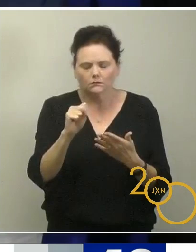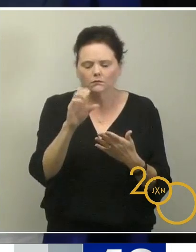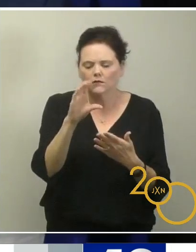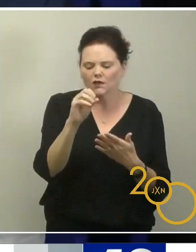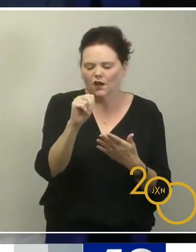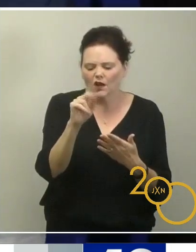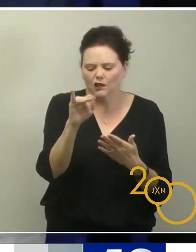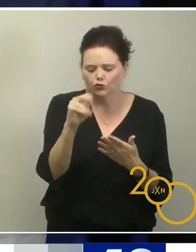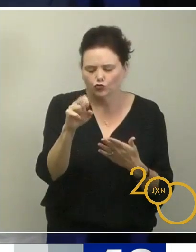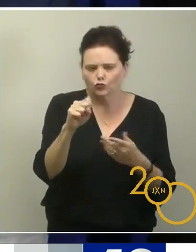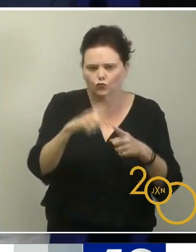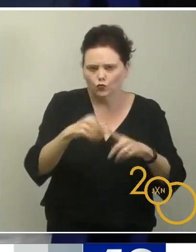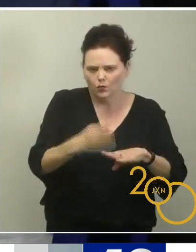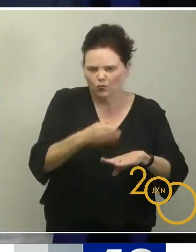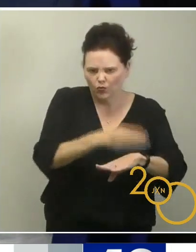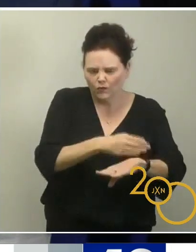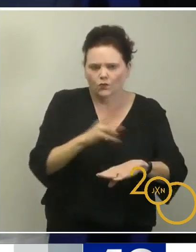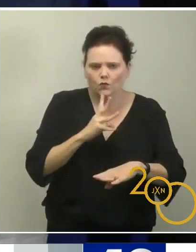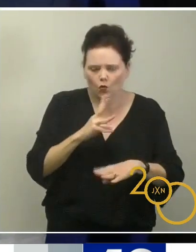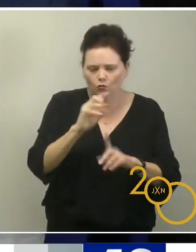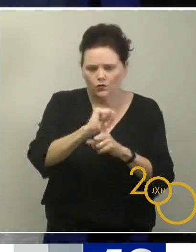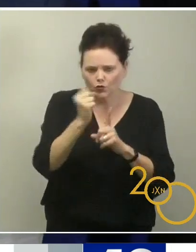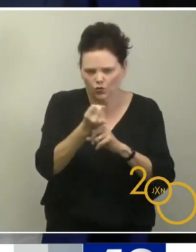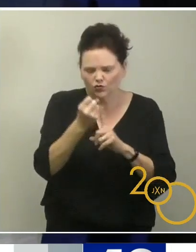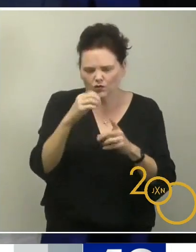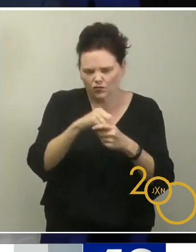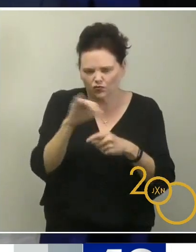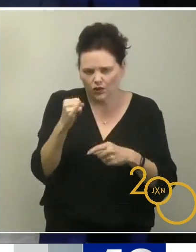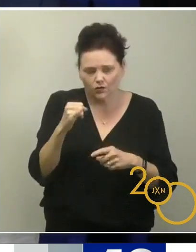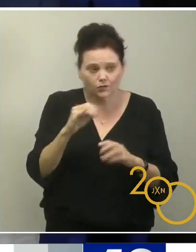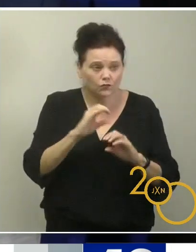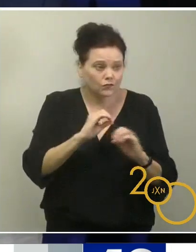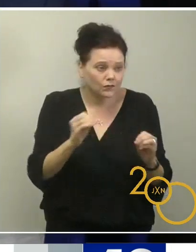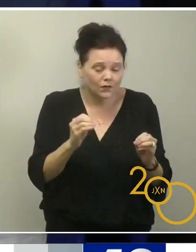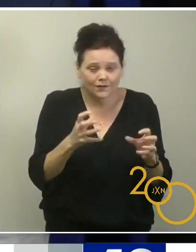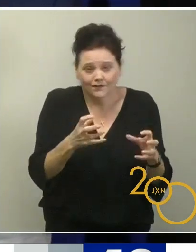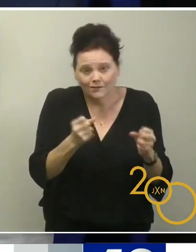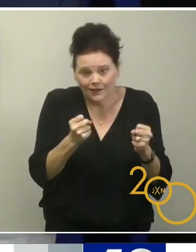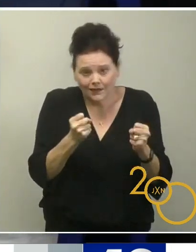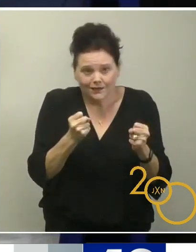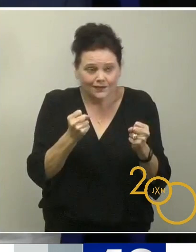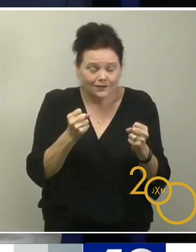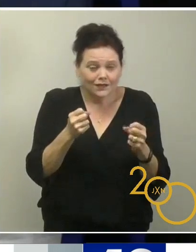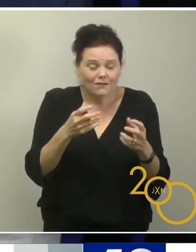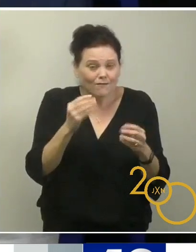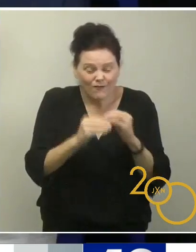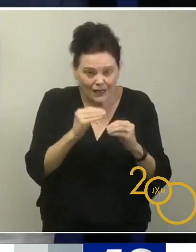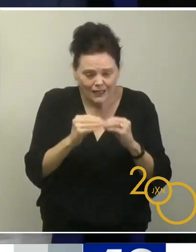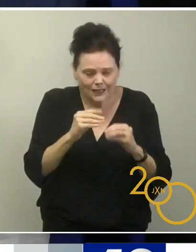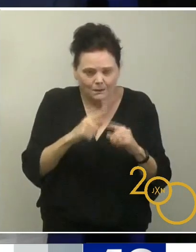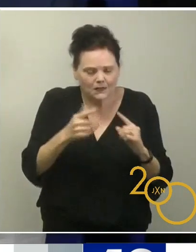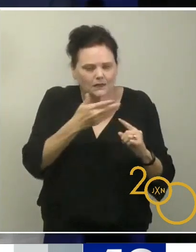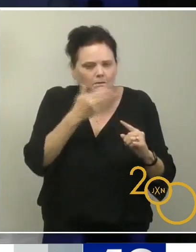WHAT WE BELIEVE TO BE A GENEROUS CONDITION FOR HELPING IMPROVE THE WATER SITUATION IN